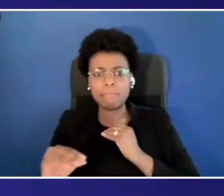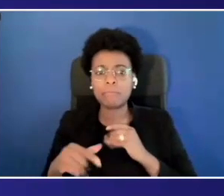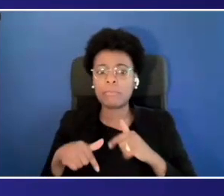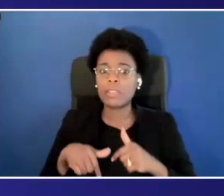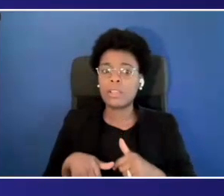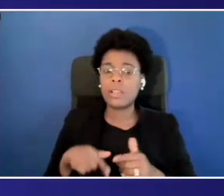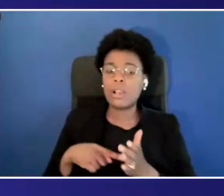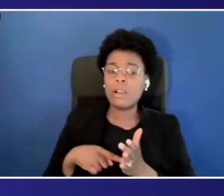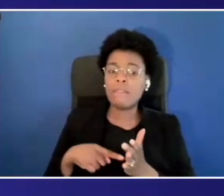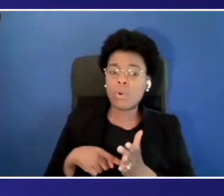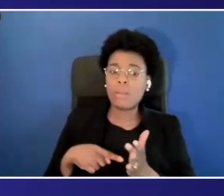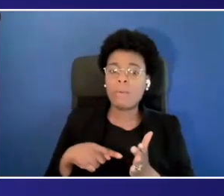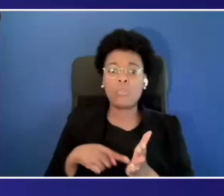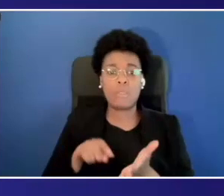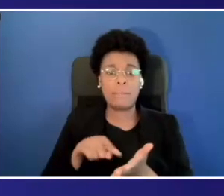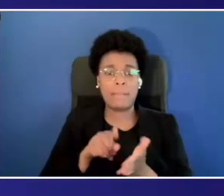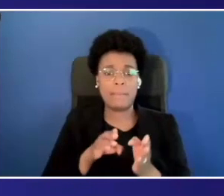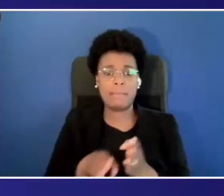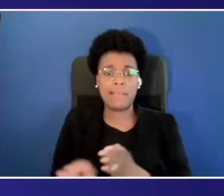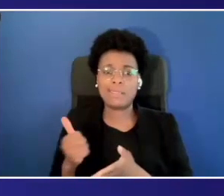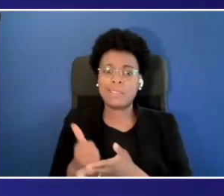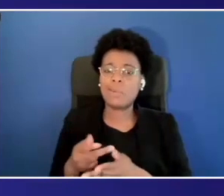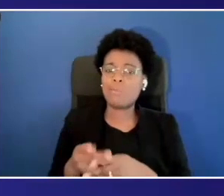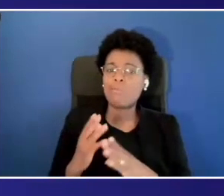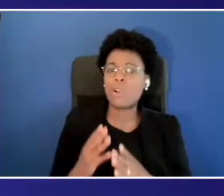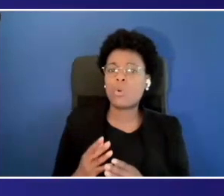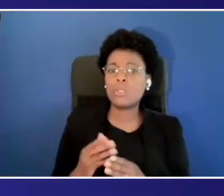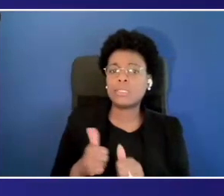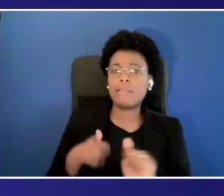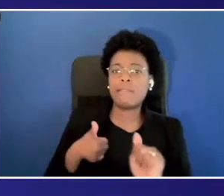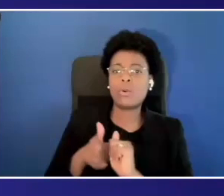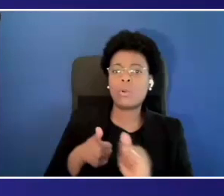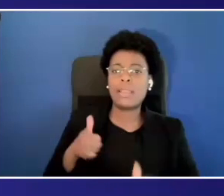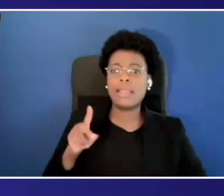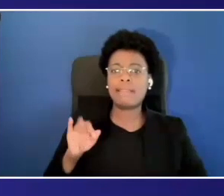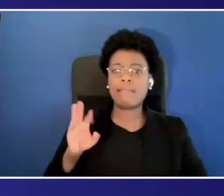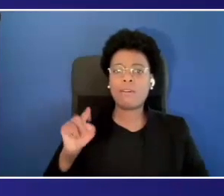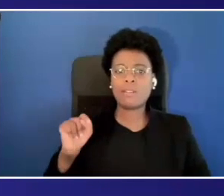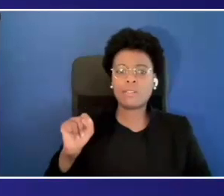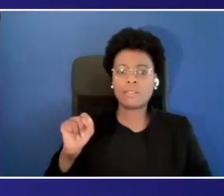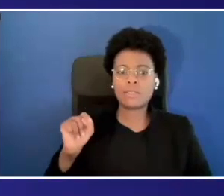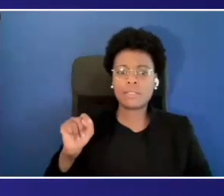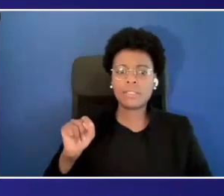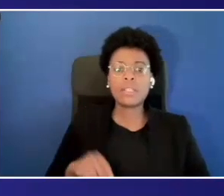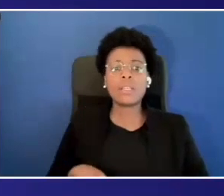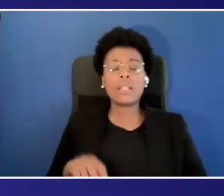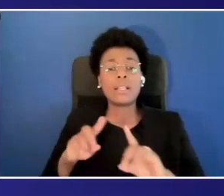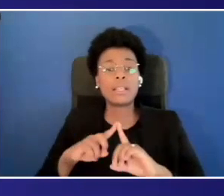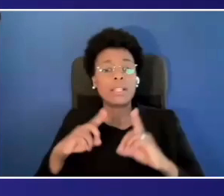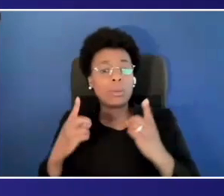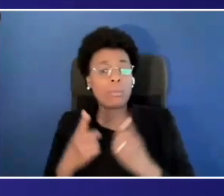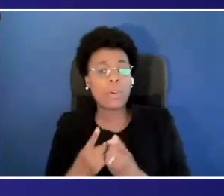Instead of working to end these critical protections. The department and Congress should be working to shore them up and make sure.